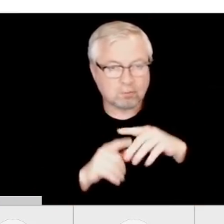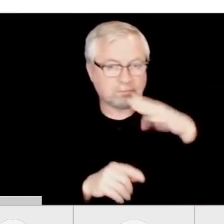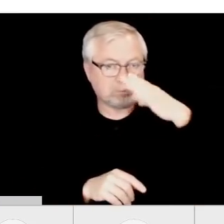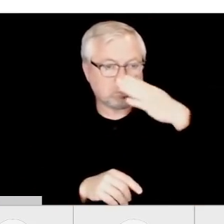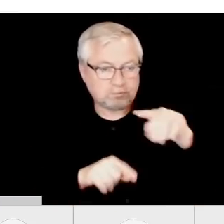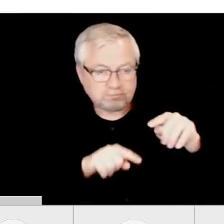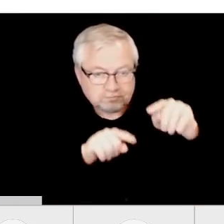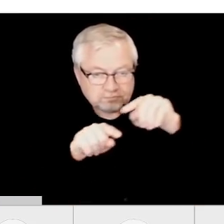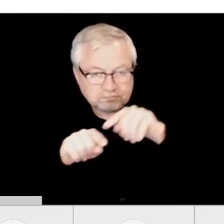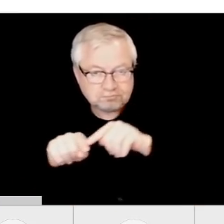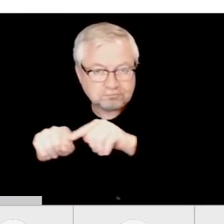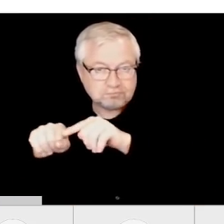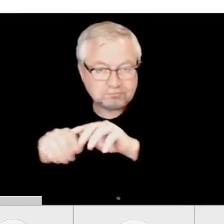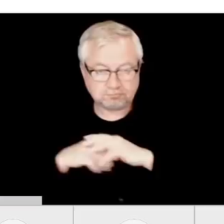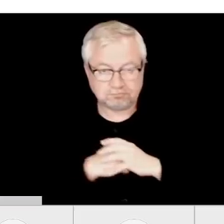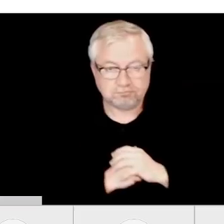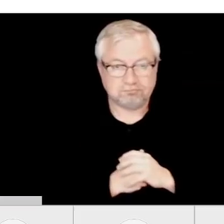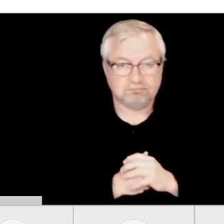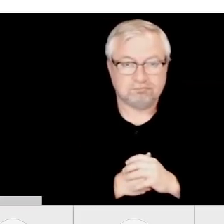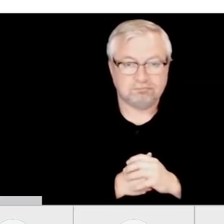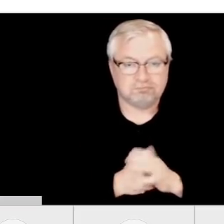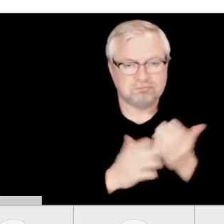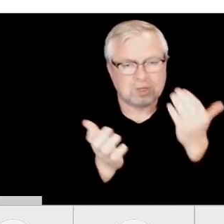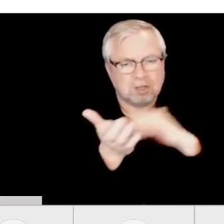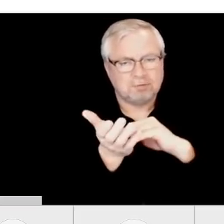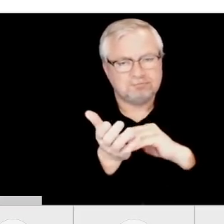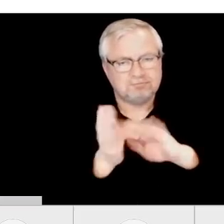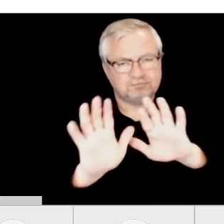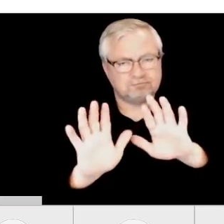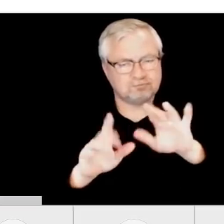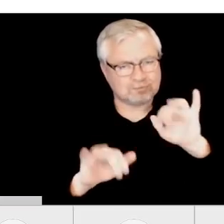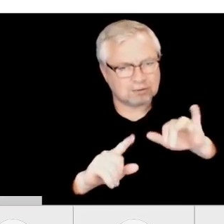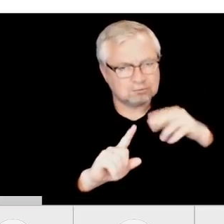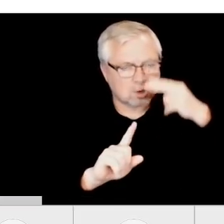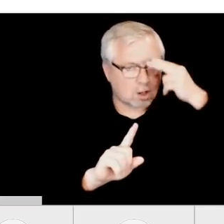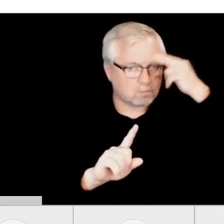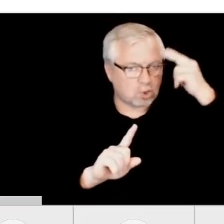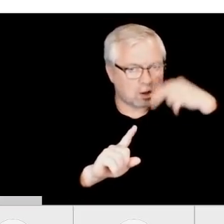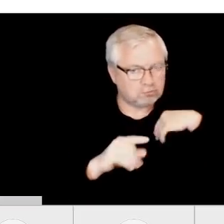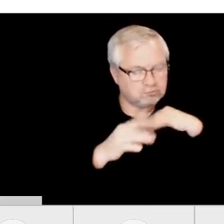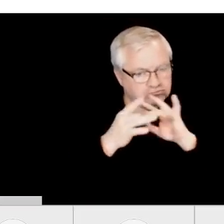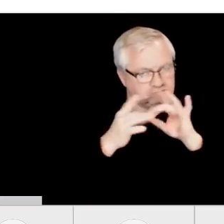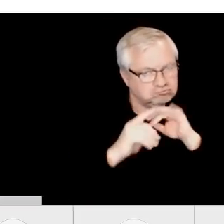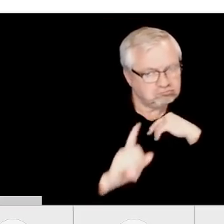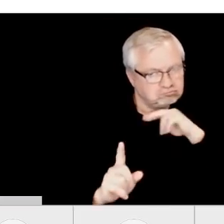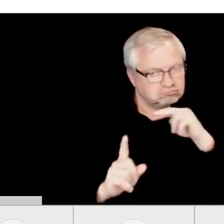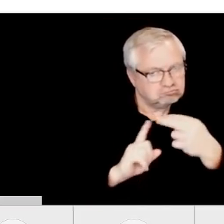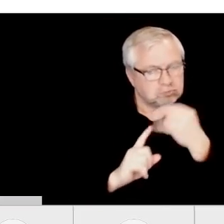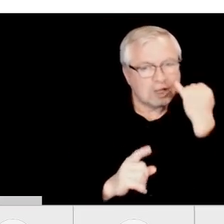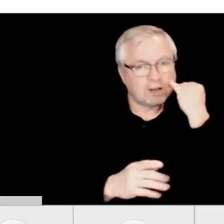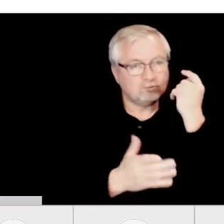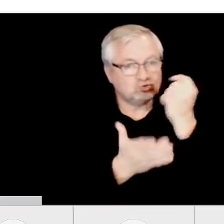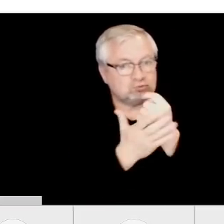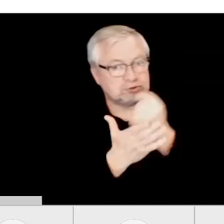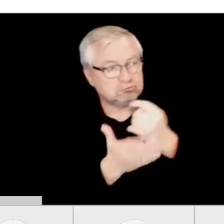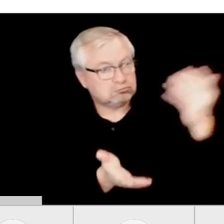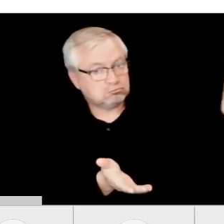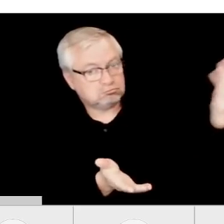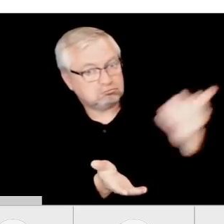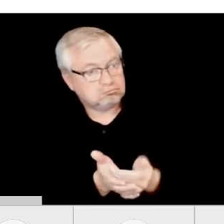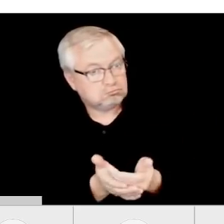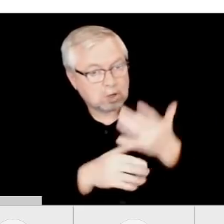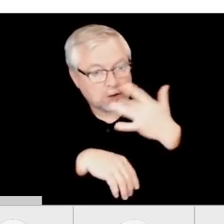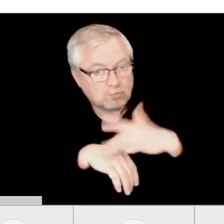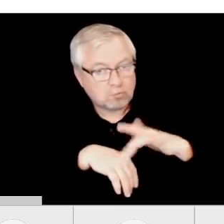And if treatment becomes available before then, we will make every effort